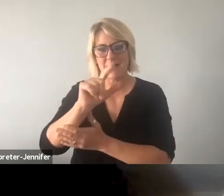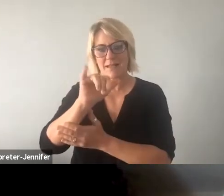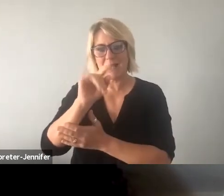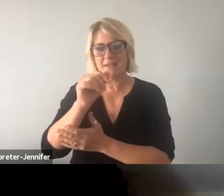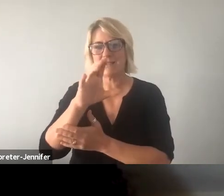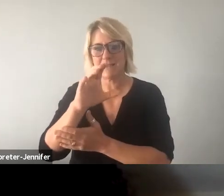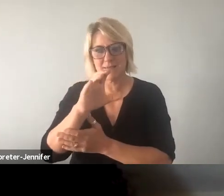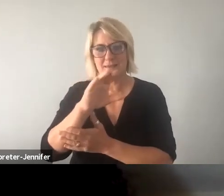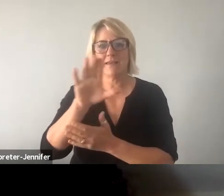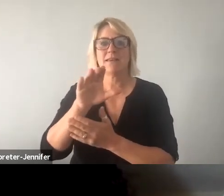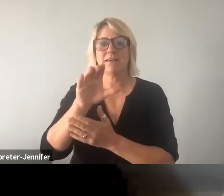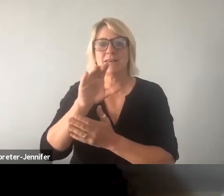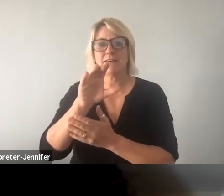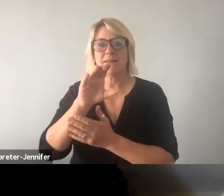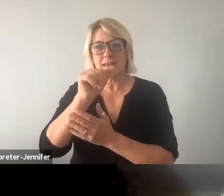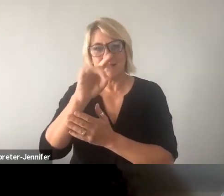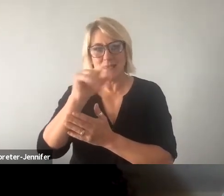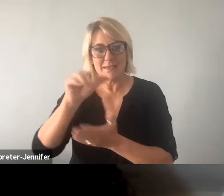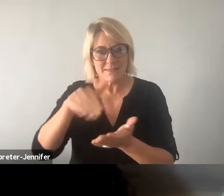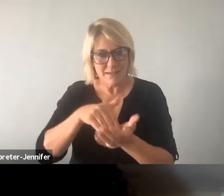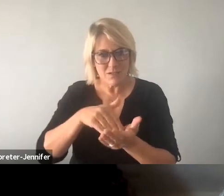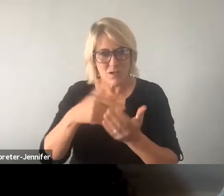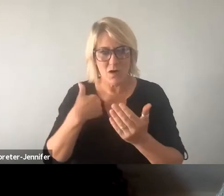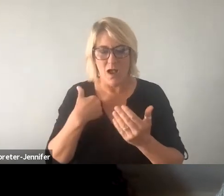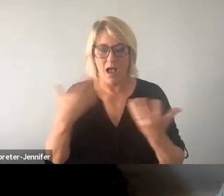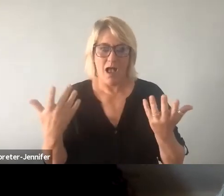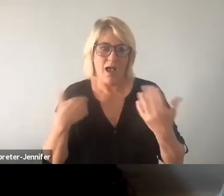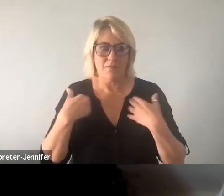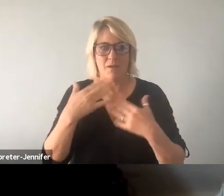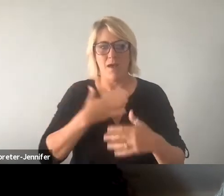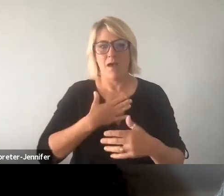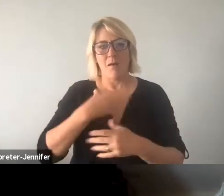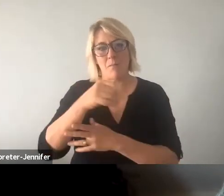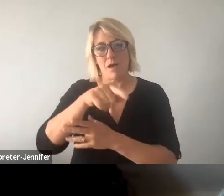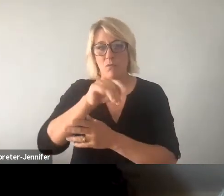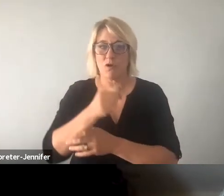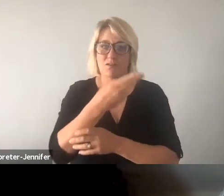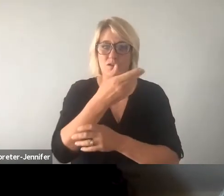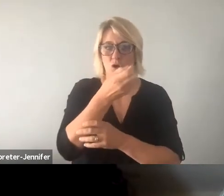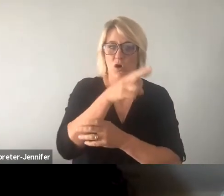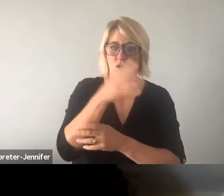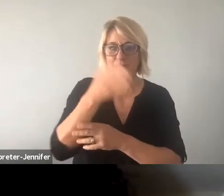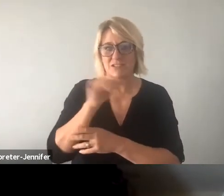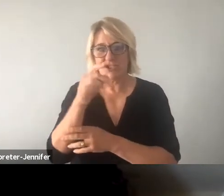are happy to be here. I am the director of the mid Atlantic ADA